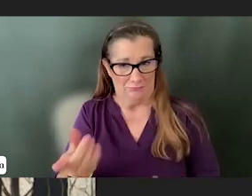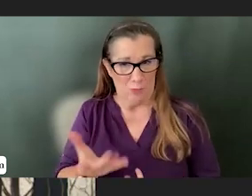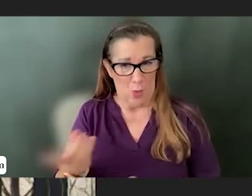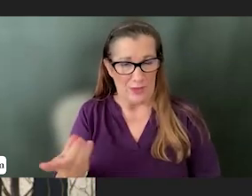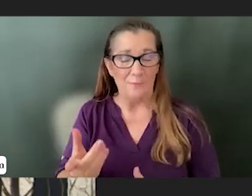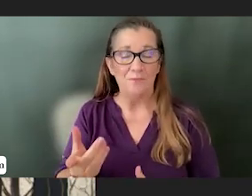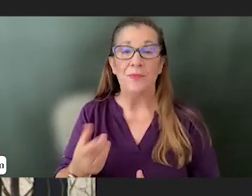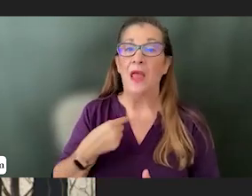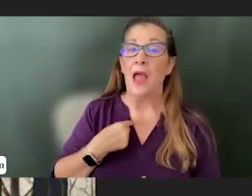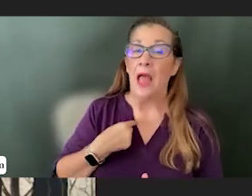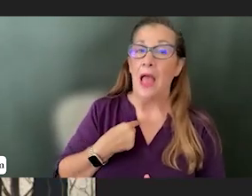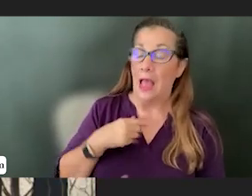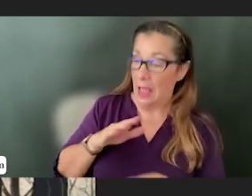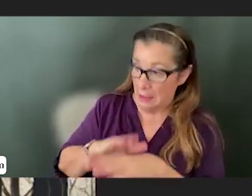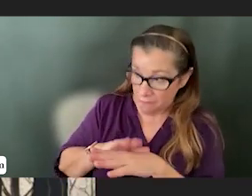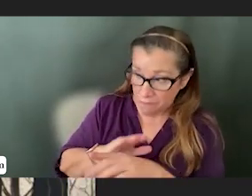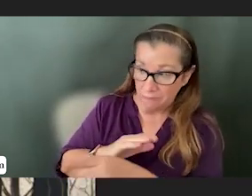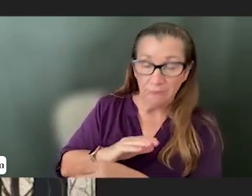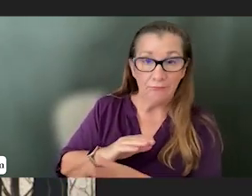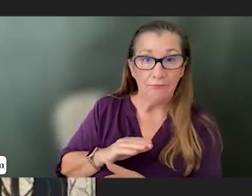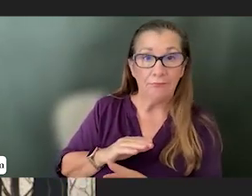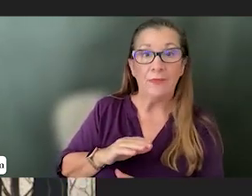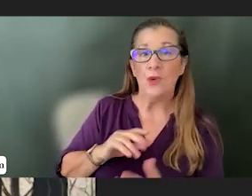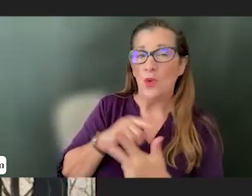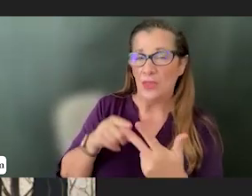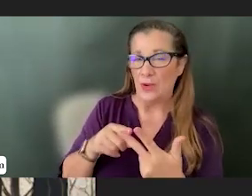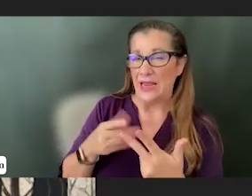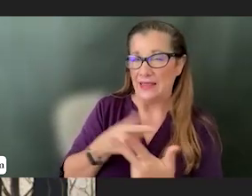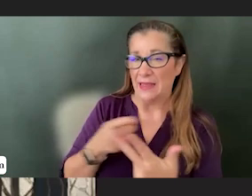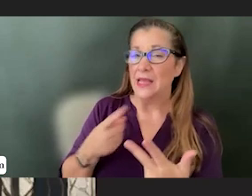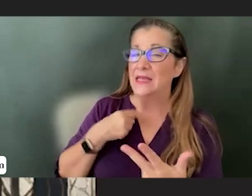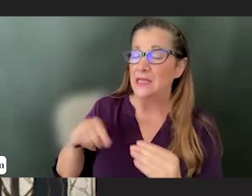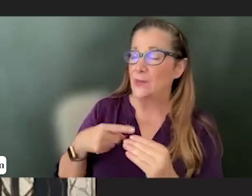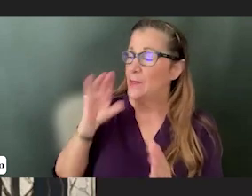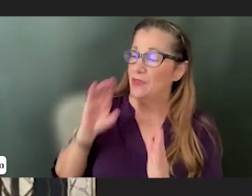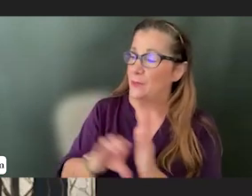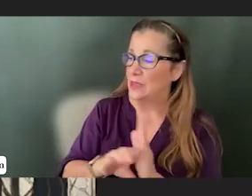And I just cued her with three particular terms. Tell me about this picture. As a Biologist.